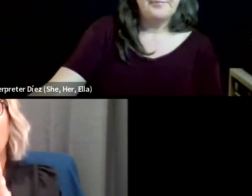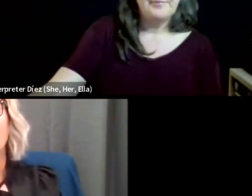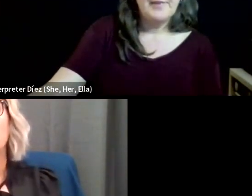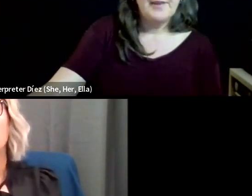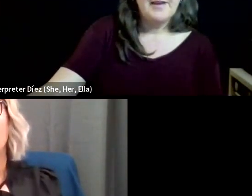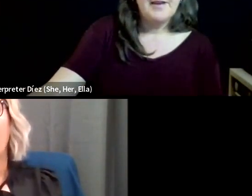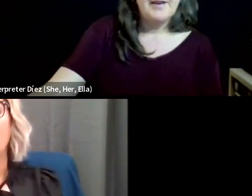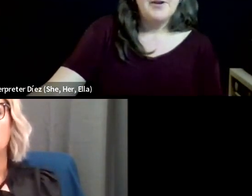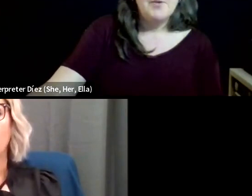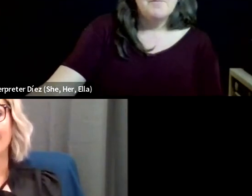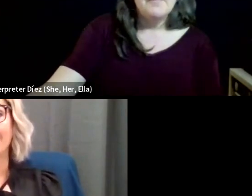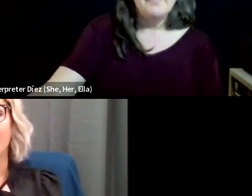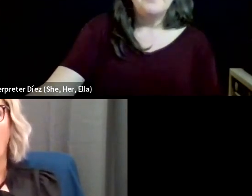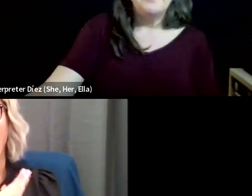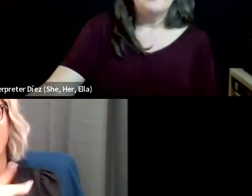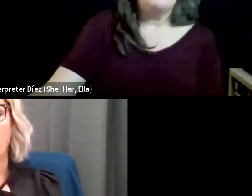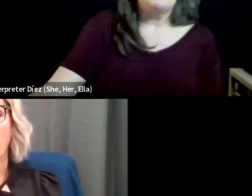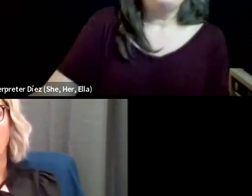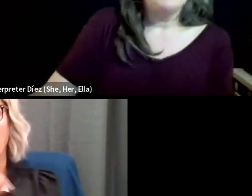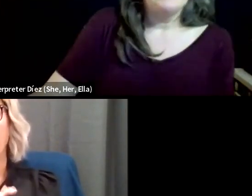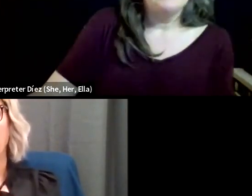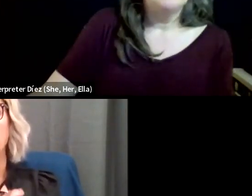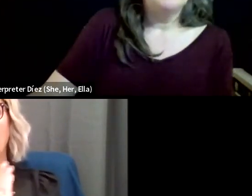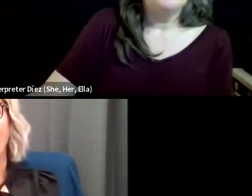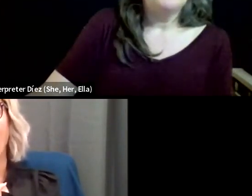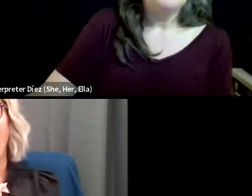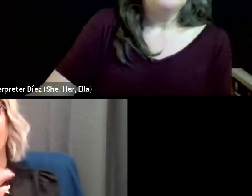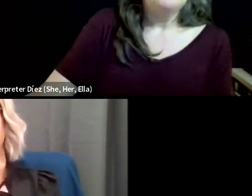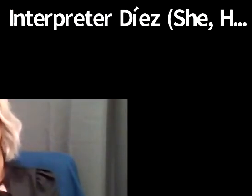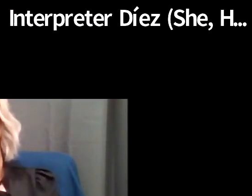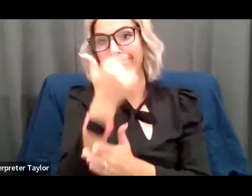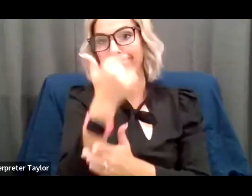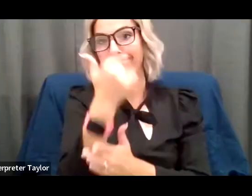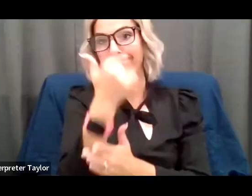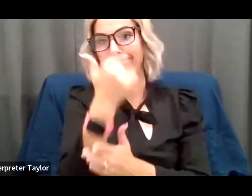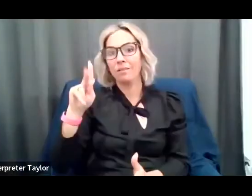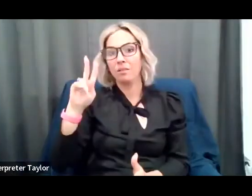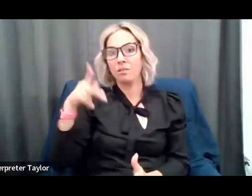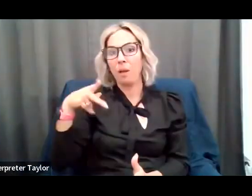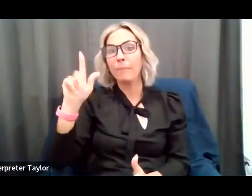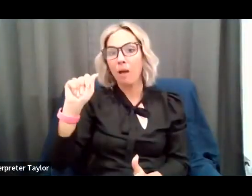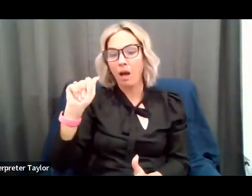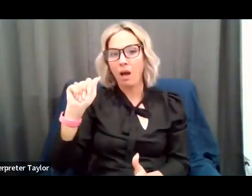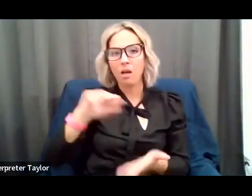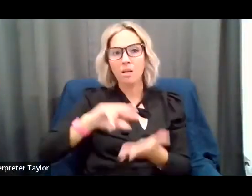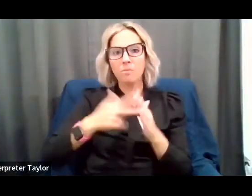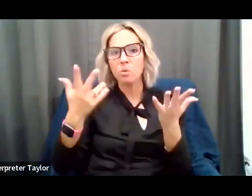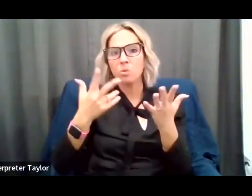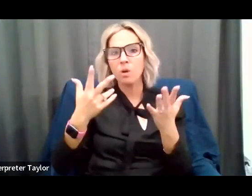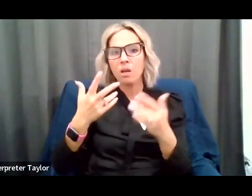our Board approved us to become suda- subject to CUPCCAA. And CUPCCAA stands for the California